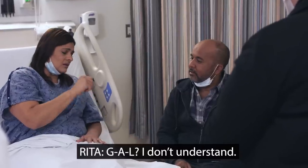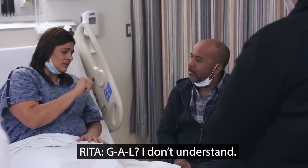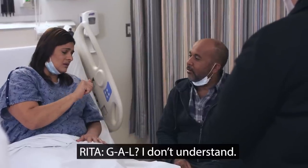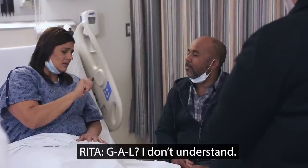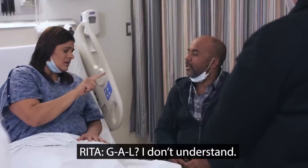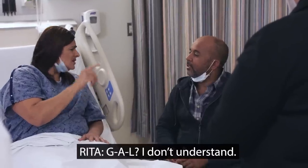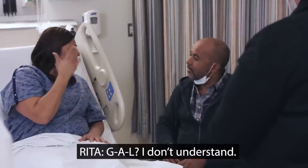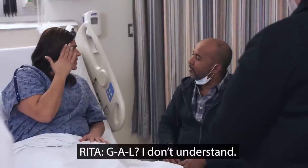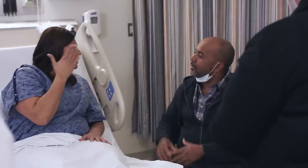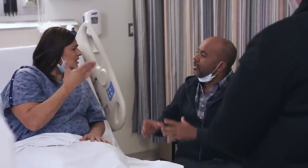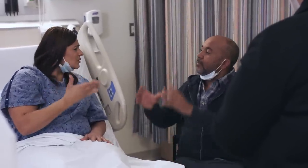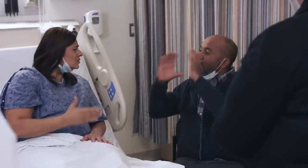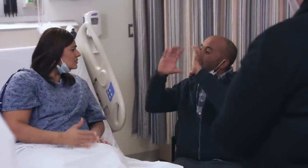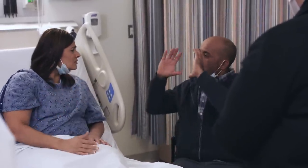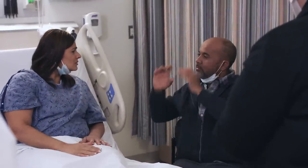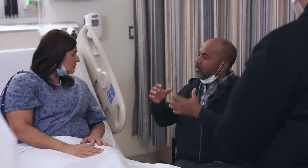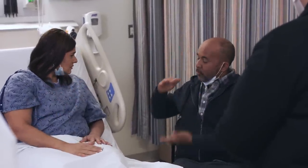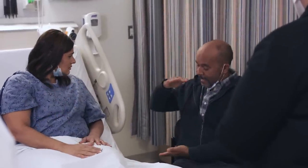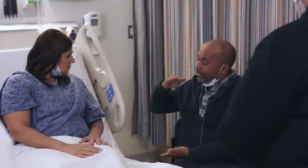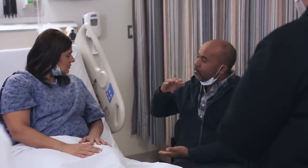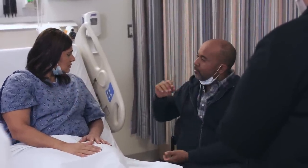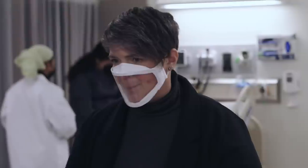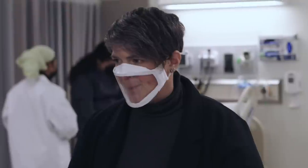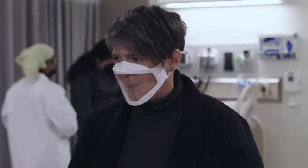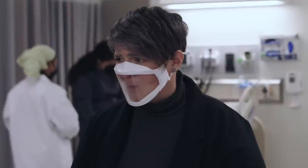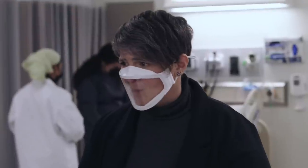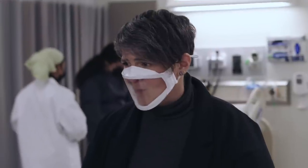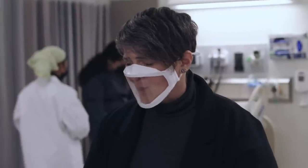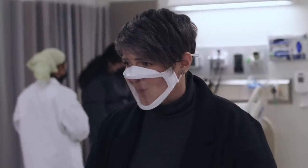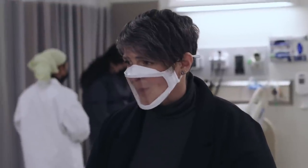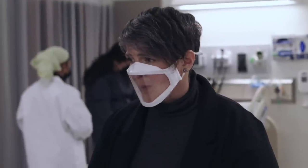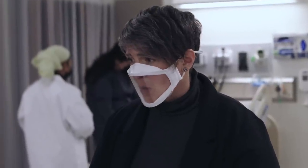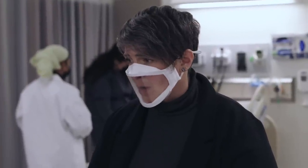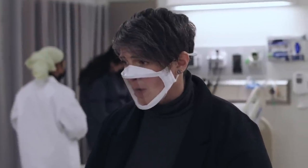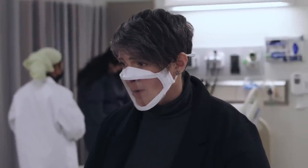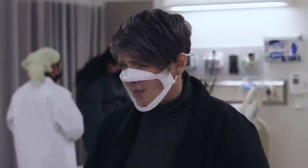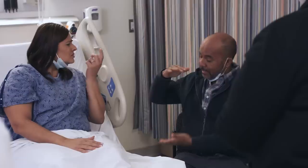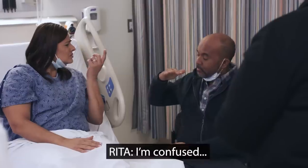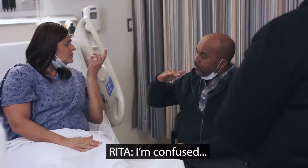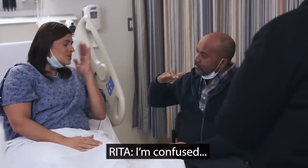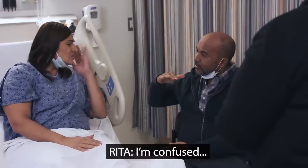Rita, Você bebeu? Galão de remédio ontem a noite... bebeu. Galão!